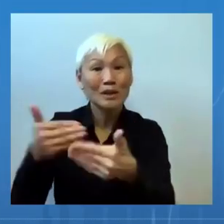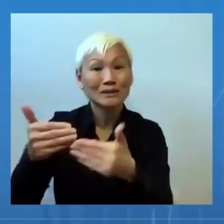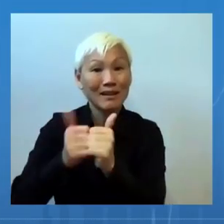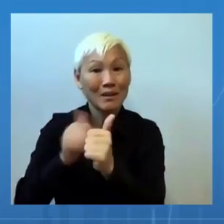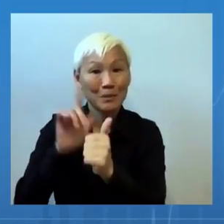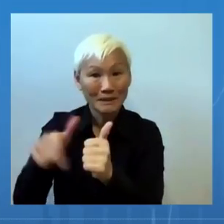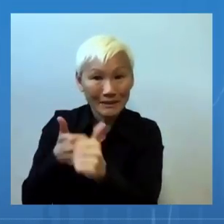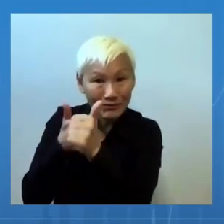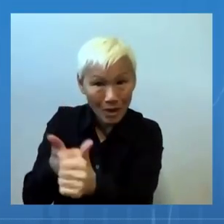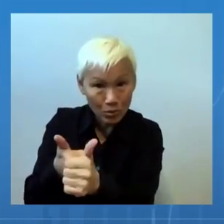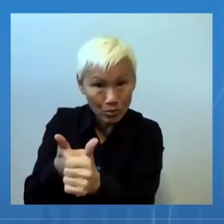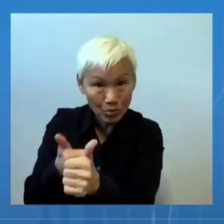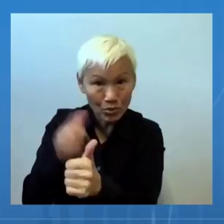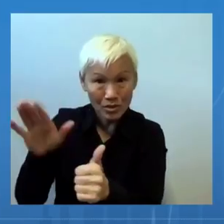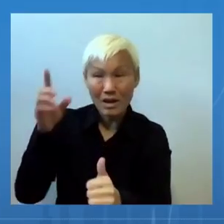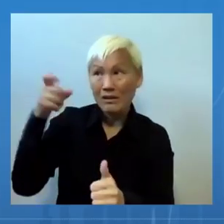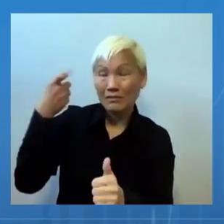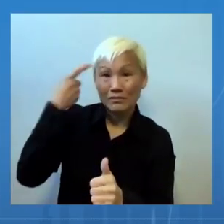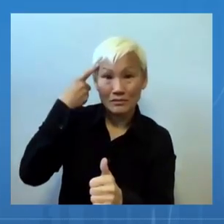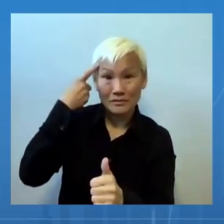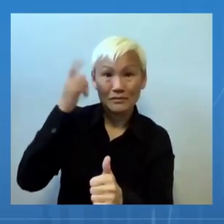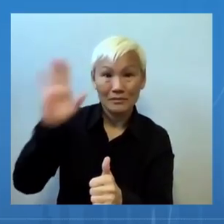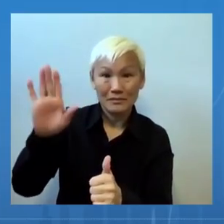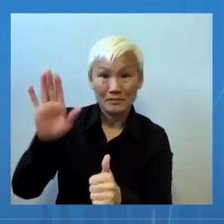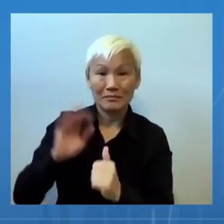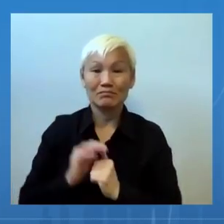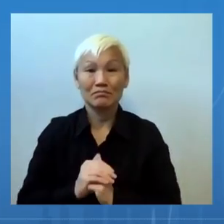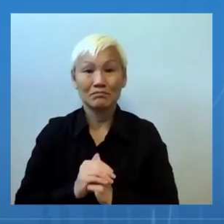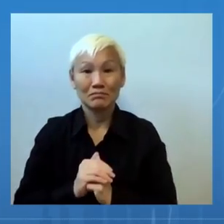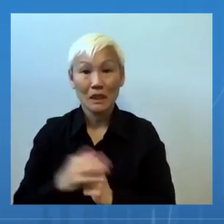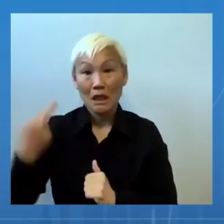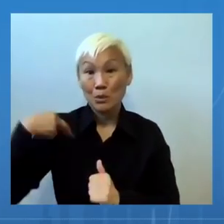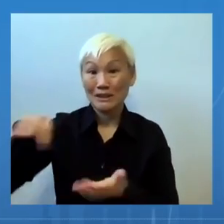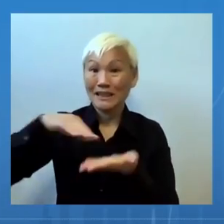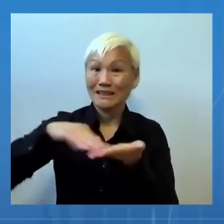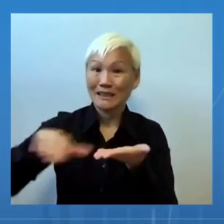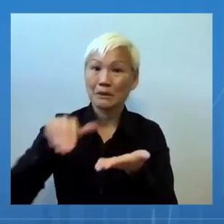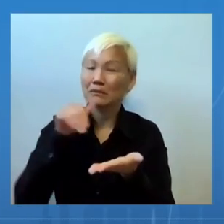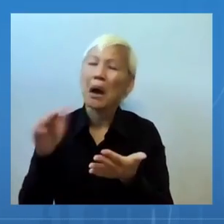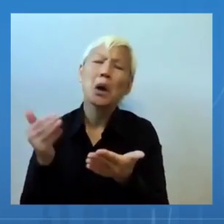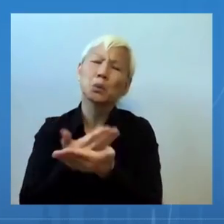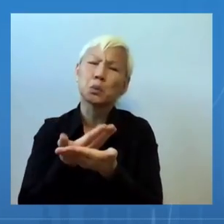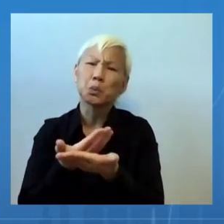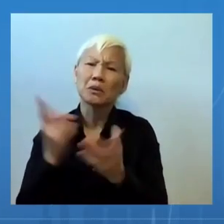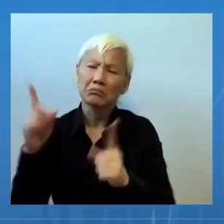Religious exemptions are not new; they've been in place for other vaccines in the past.